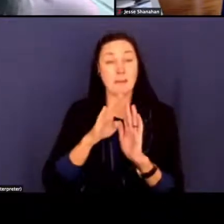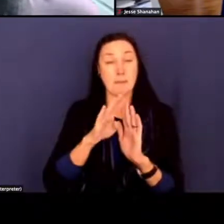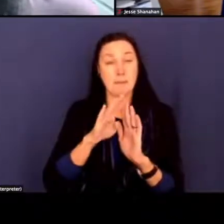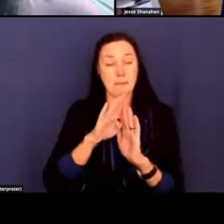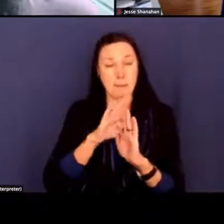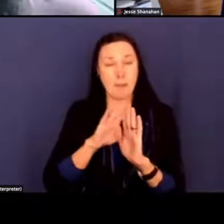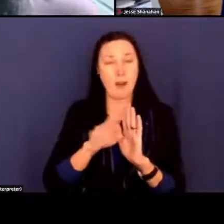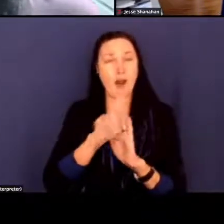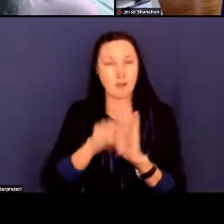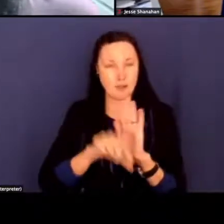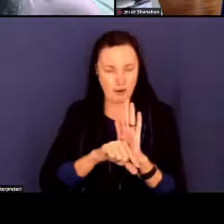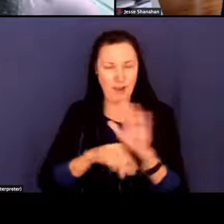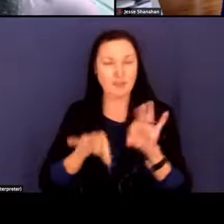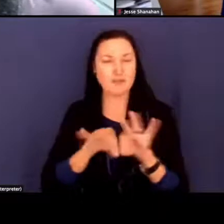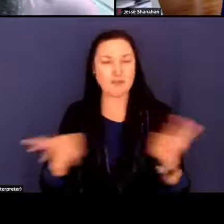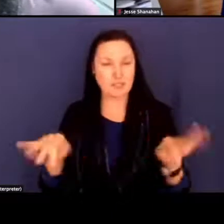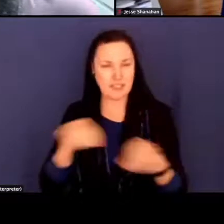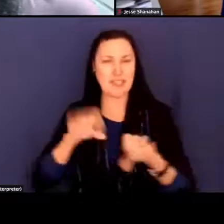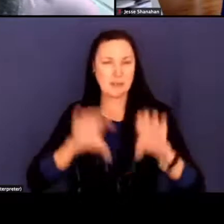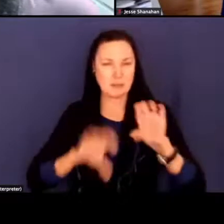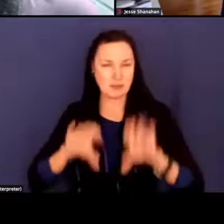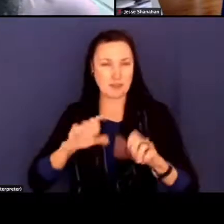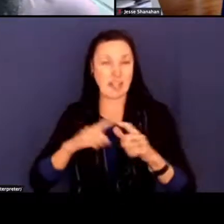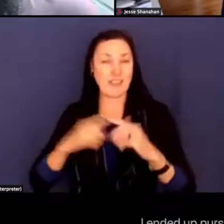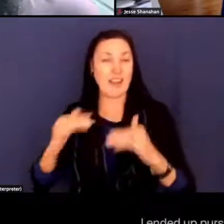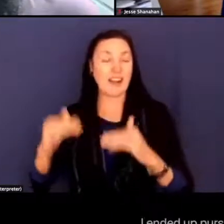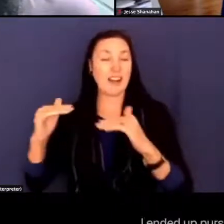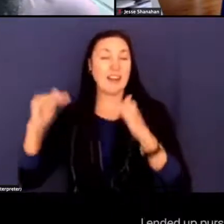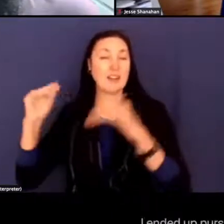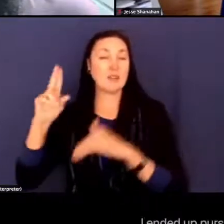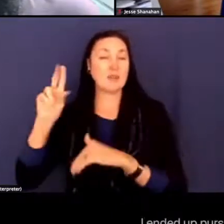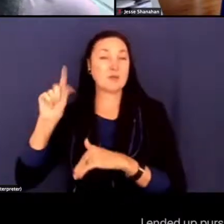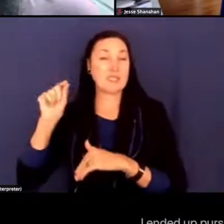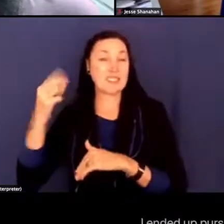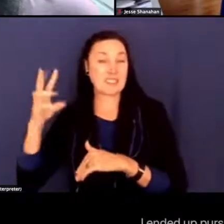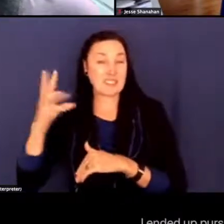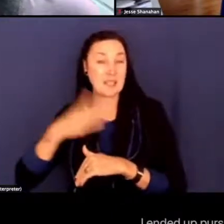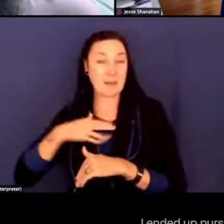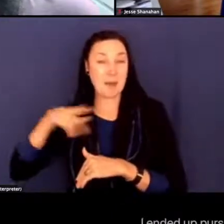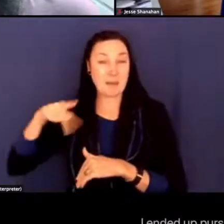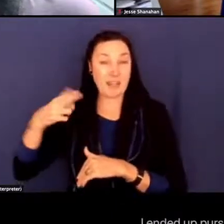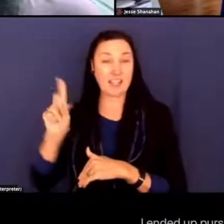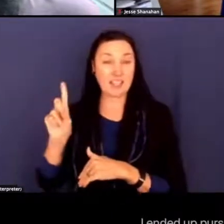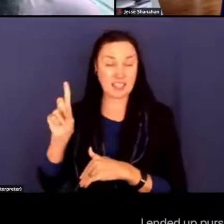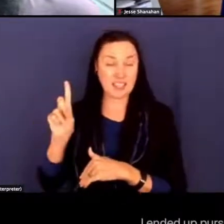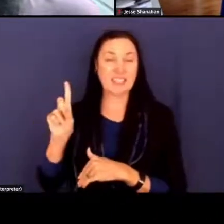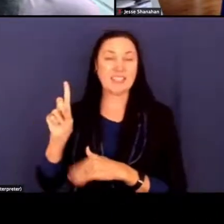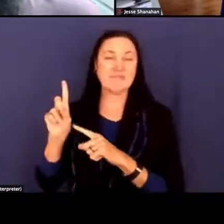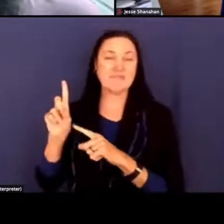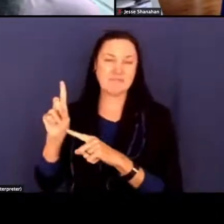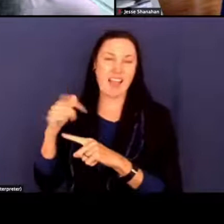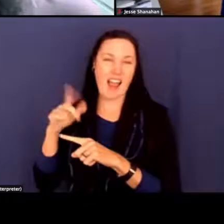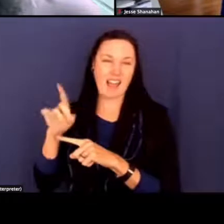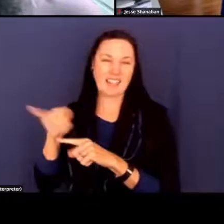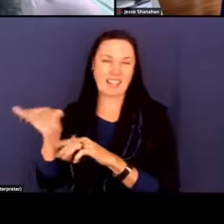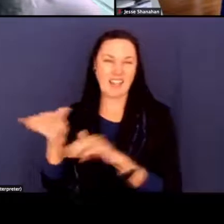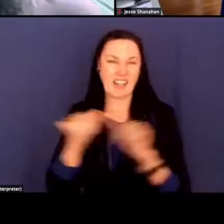and went on to get my PhD in 2016. I did leave science. I really have the heart of a teacher